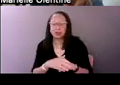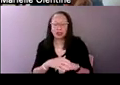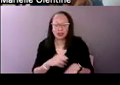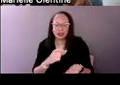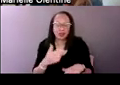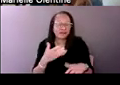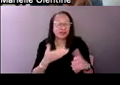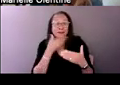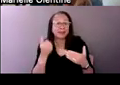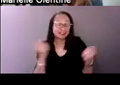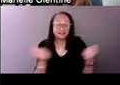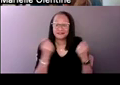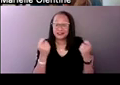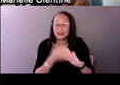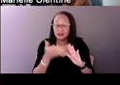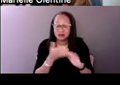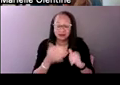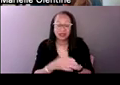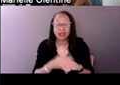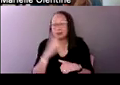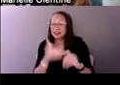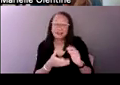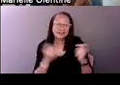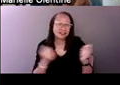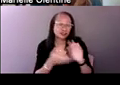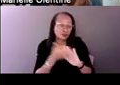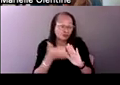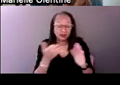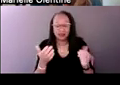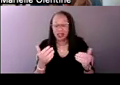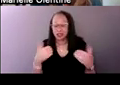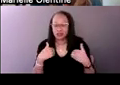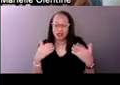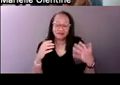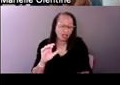you're wondering how far this goes, but for me, the very start is by setting priorities. And this is